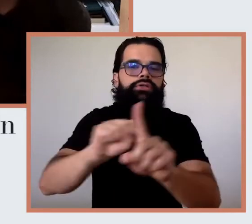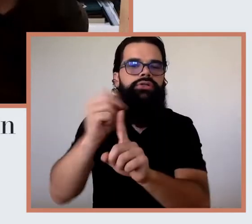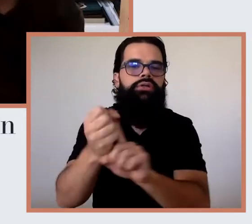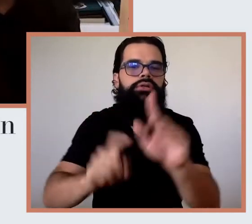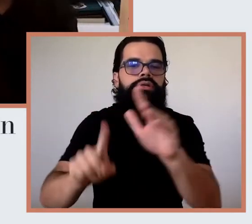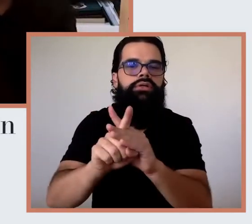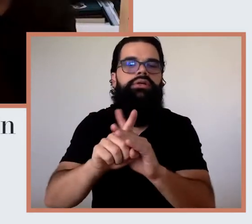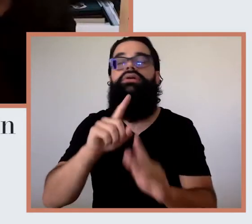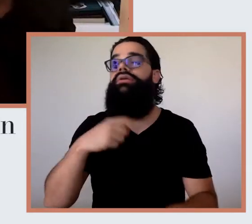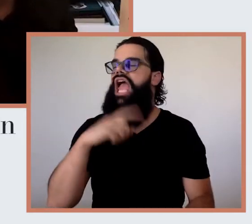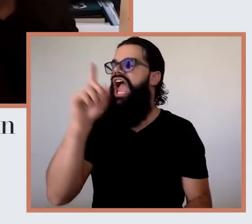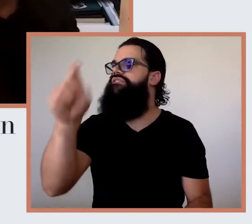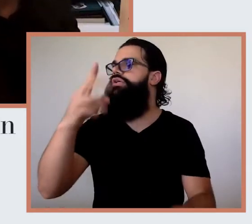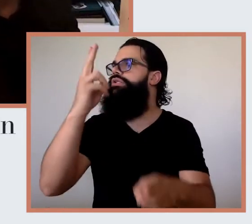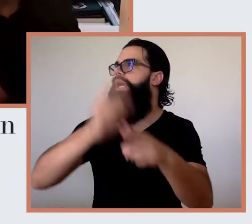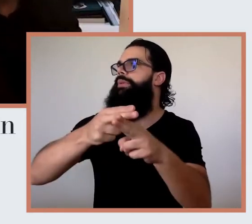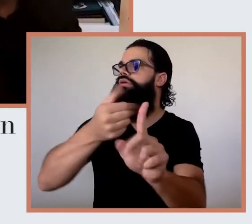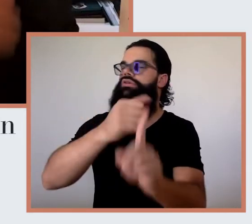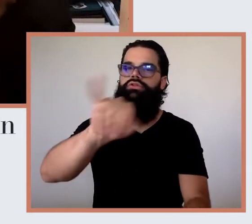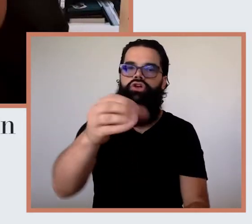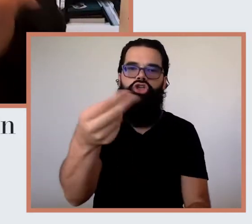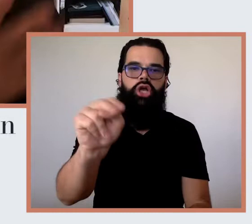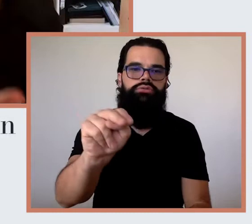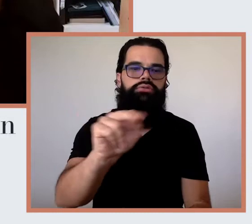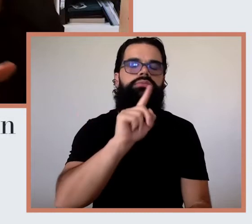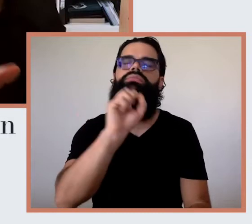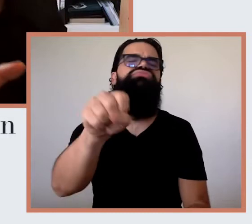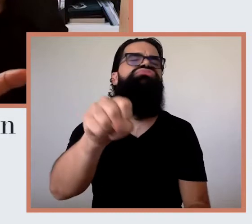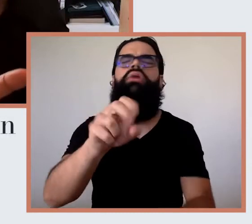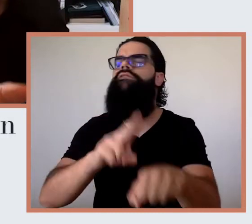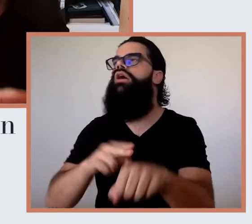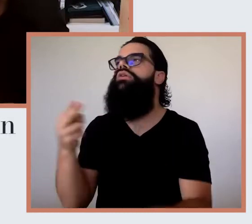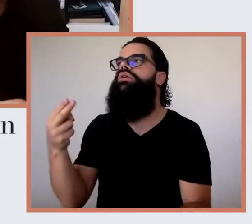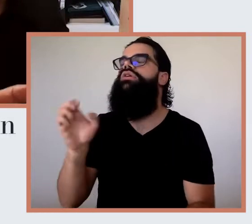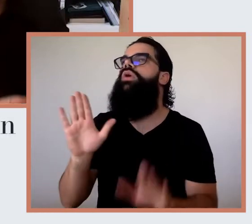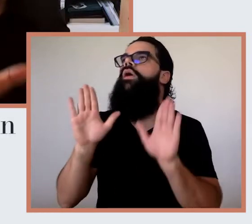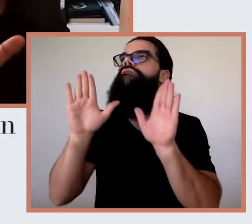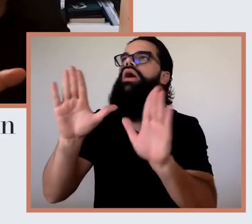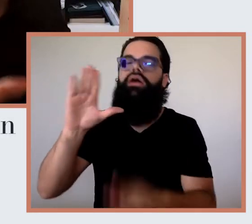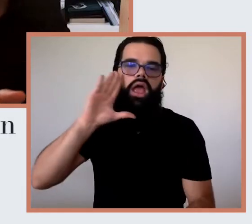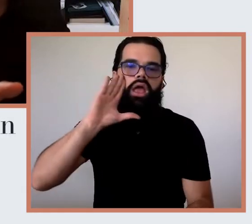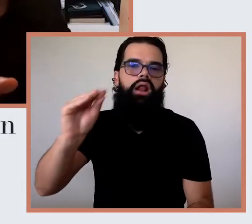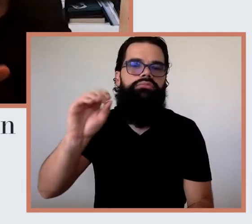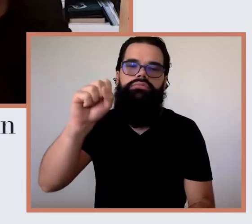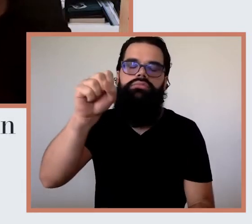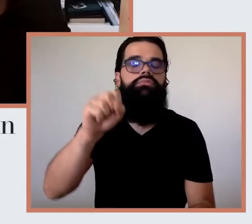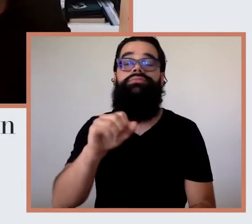And I will always say to him, his name was John. I've never, John Nickelhop... I love John. He's one of the great, great guys out there.